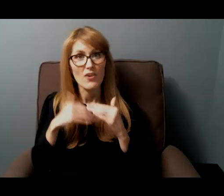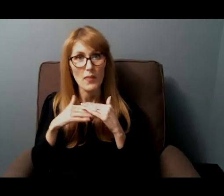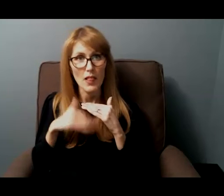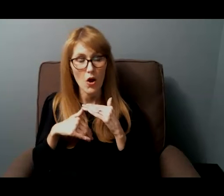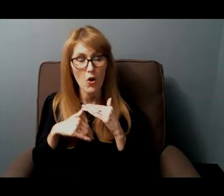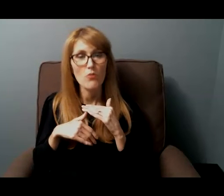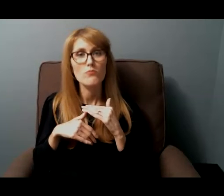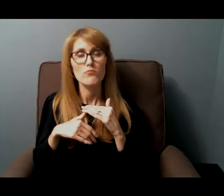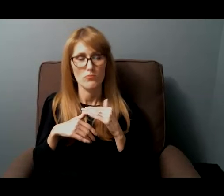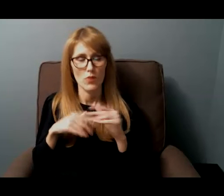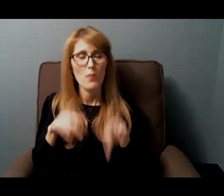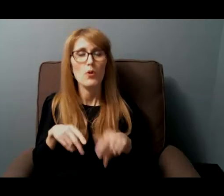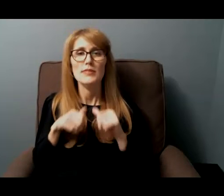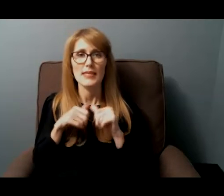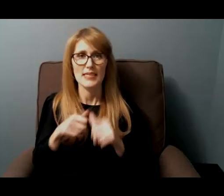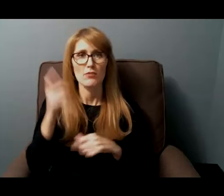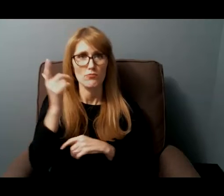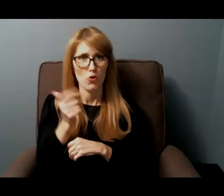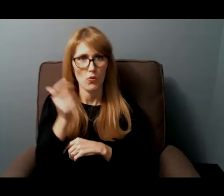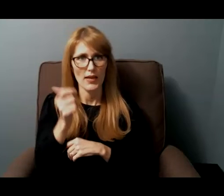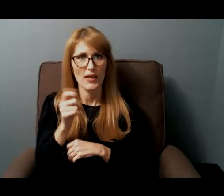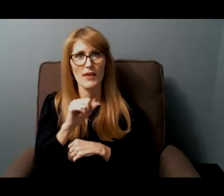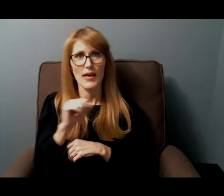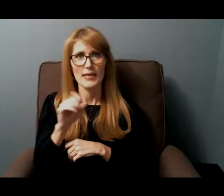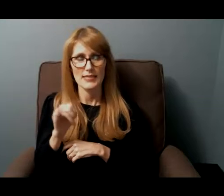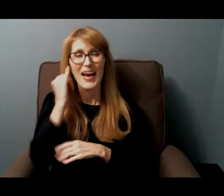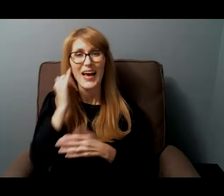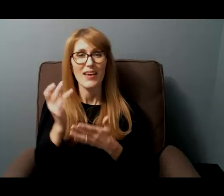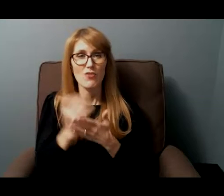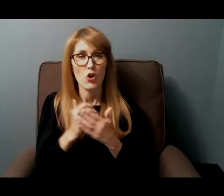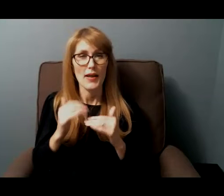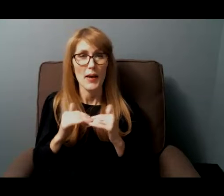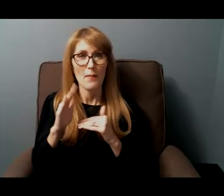the person continues to receive the SSDI. And if earnings go above, it can cause the SSDI